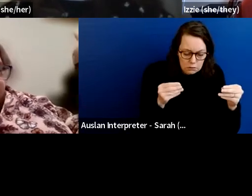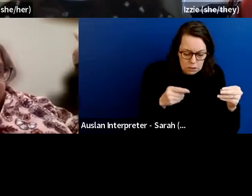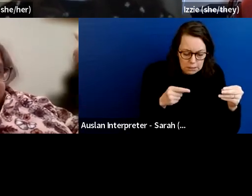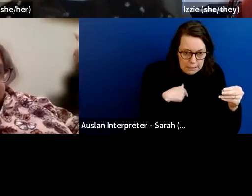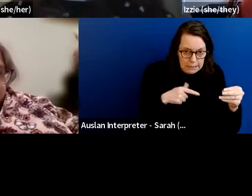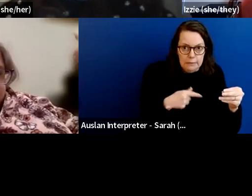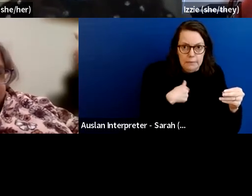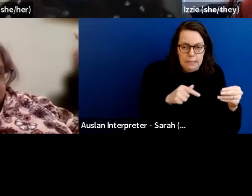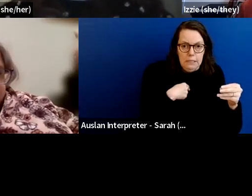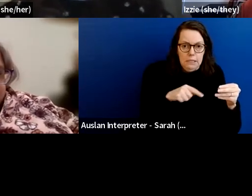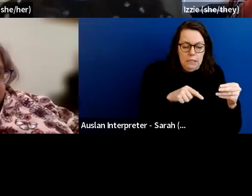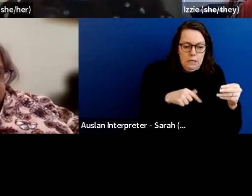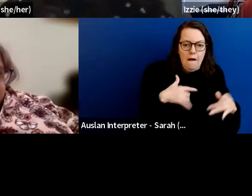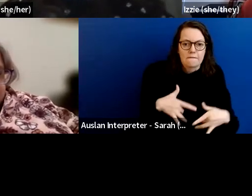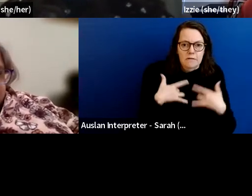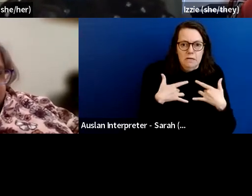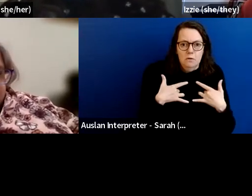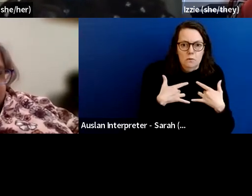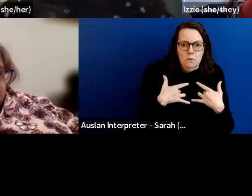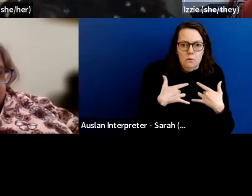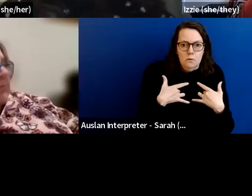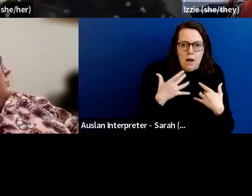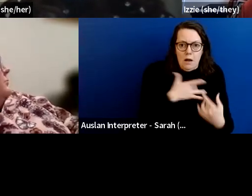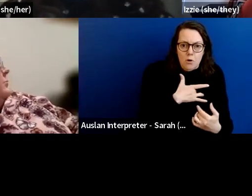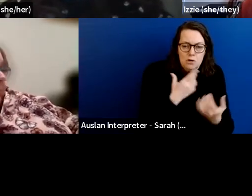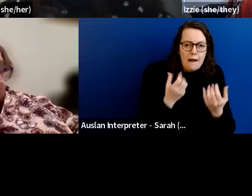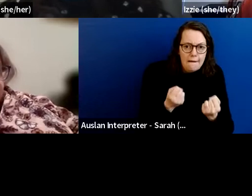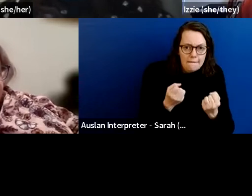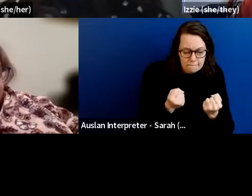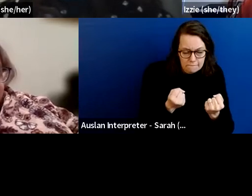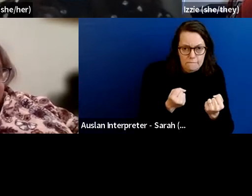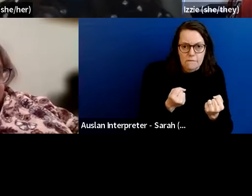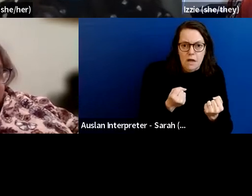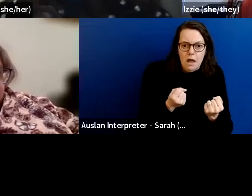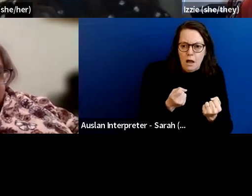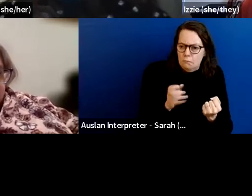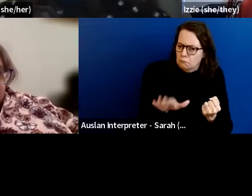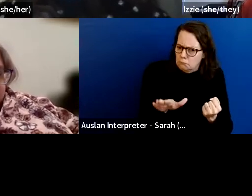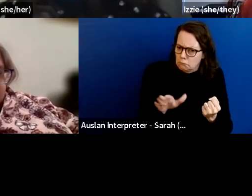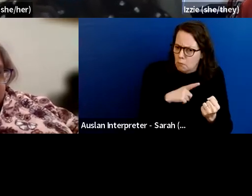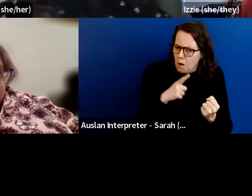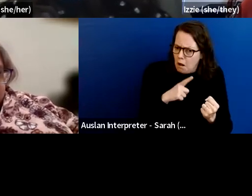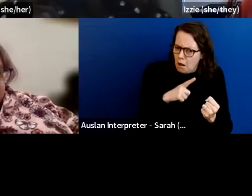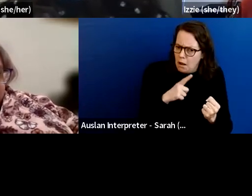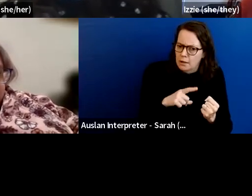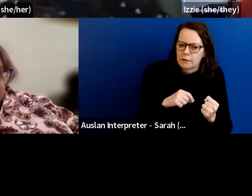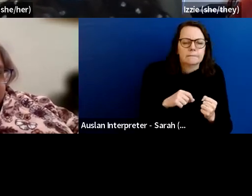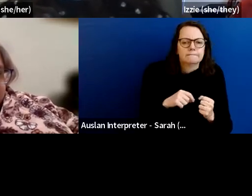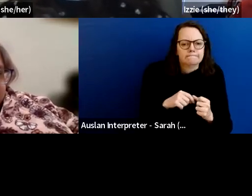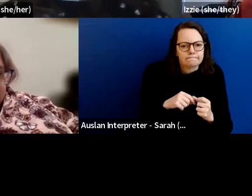know, I am feeling this way. And then that opens up the conversation for someone to be like, Okay, why are you feeling this way.